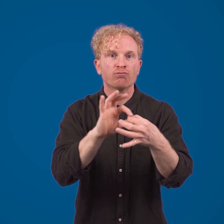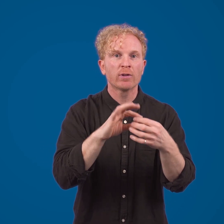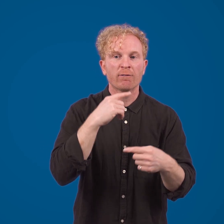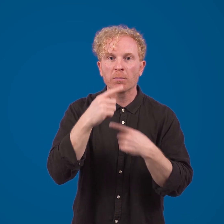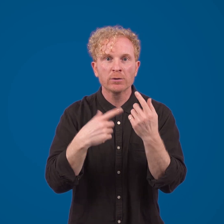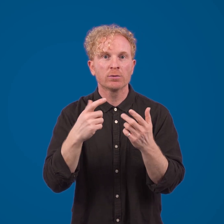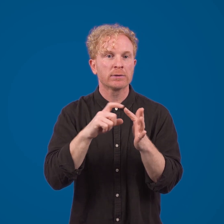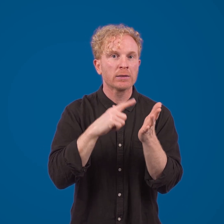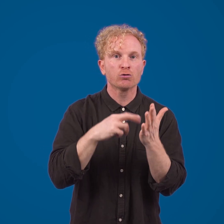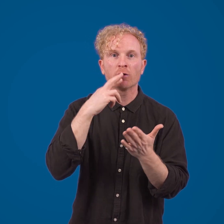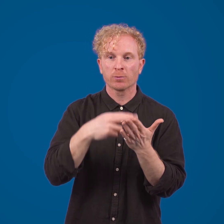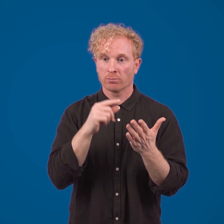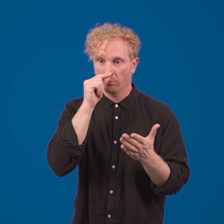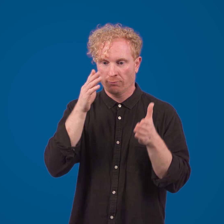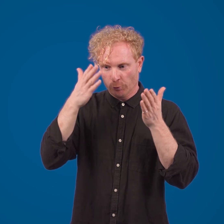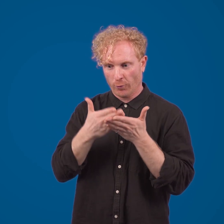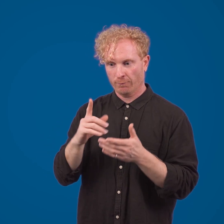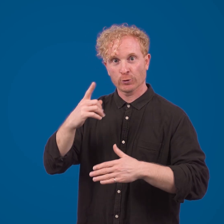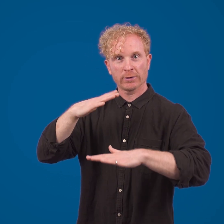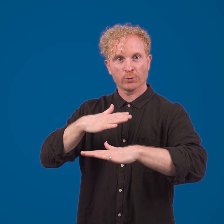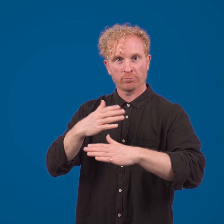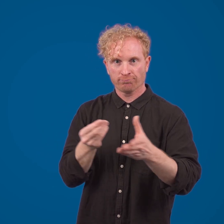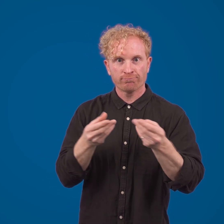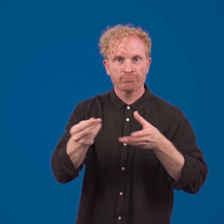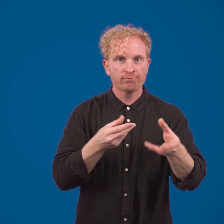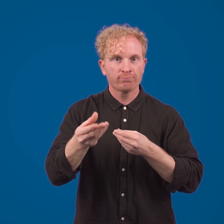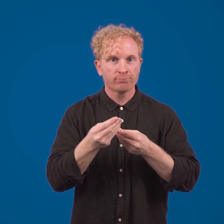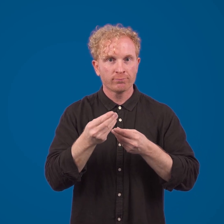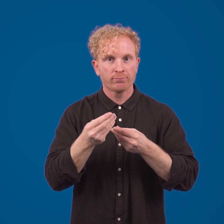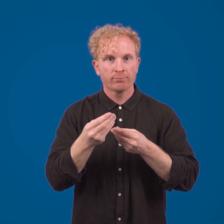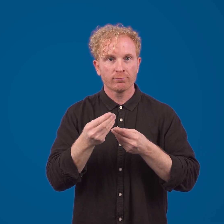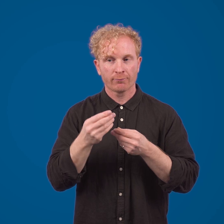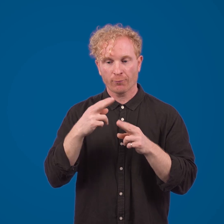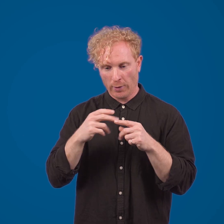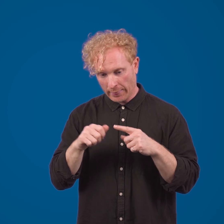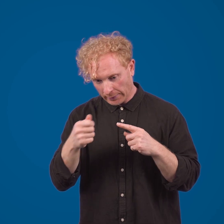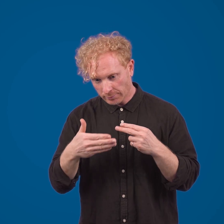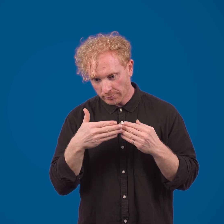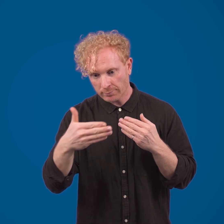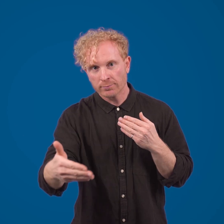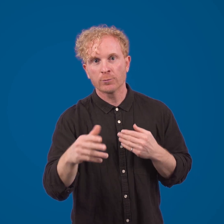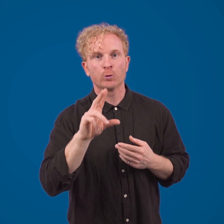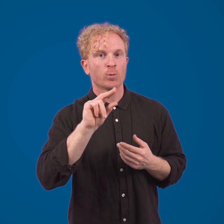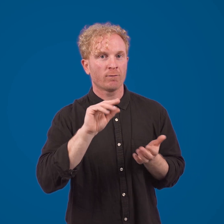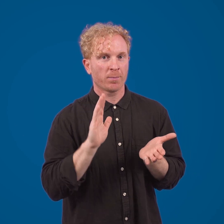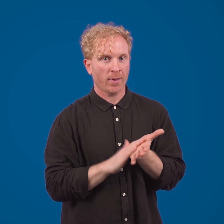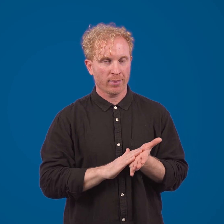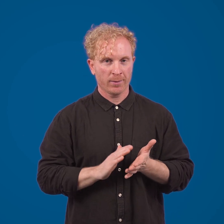and data reporting capabilities on First Nations people with disability over the next 12 months.